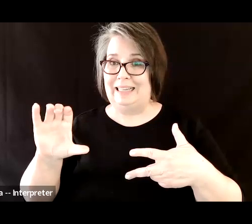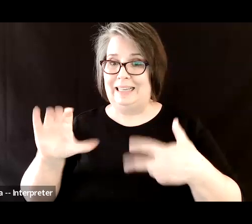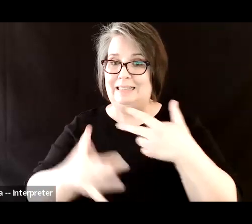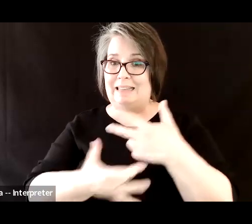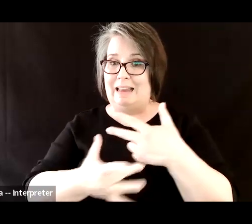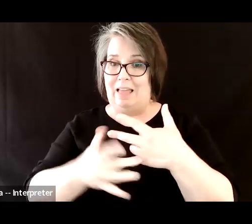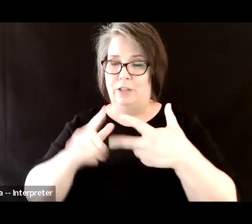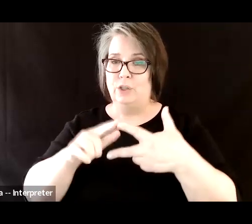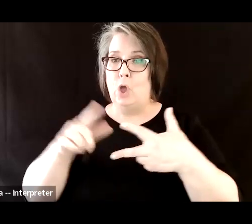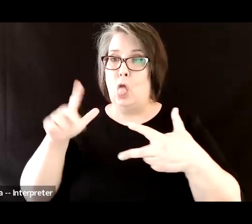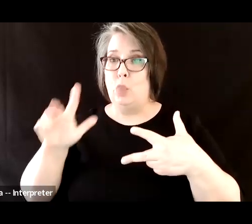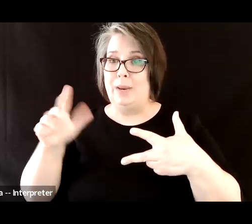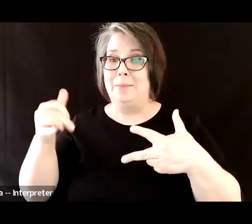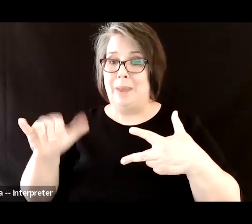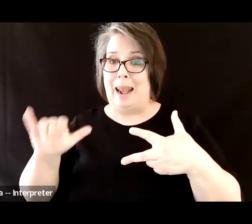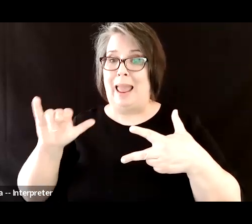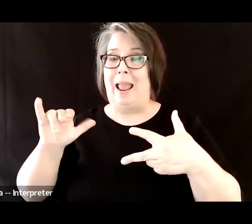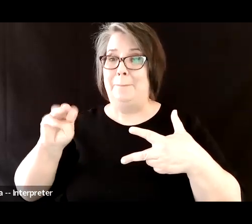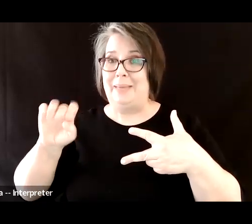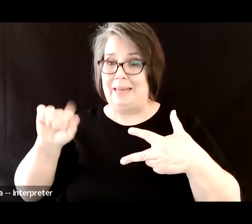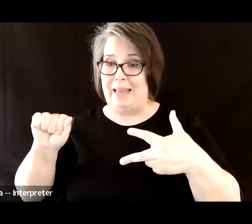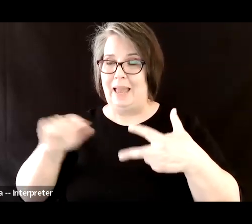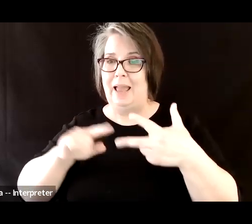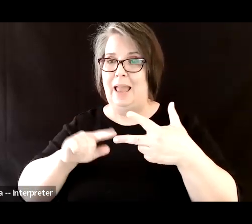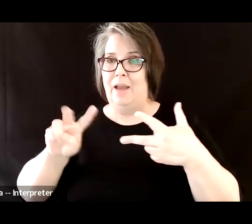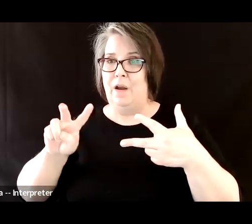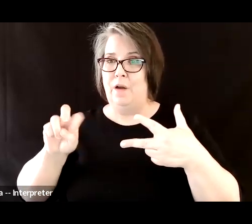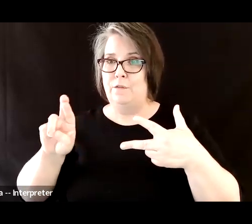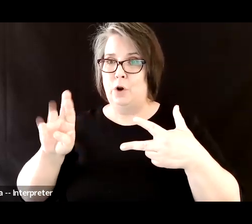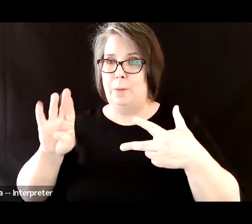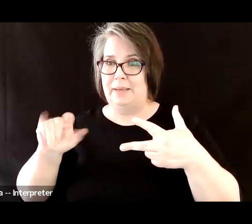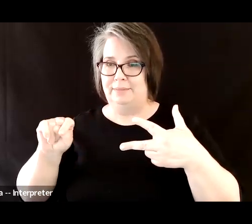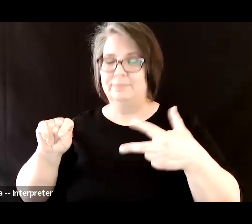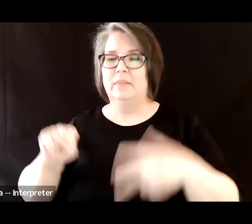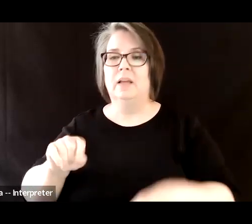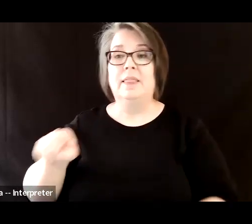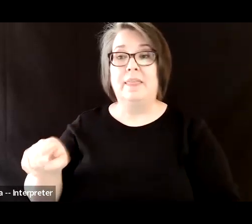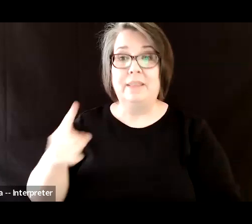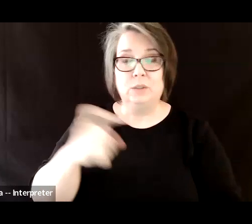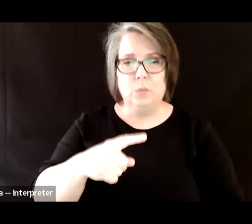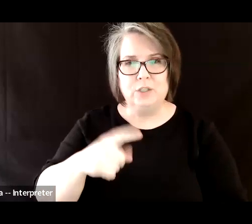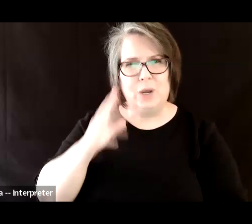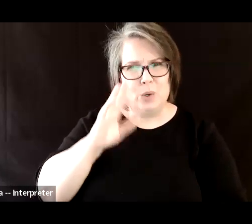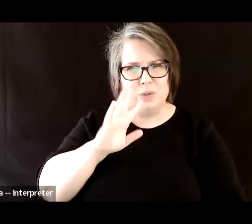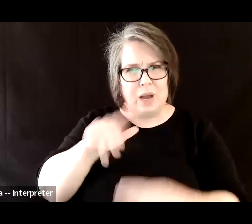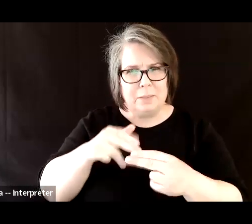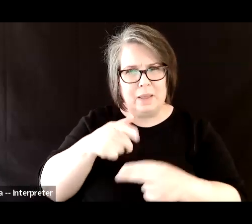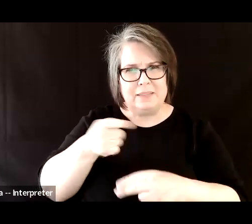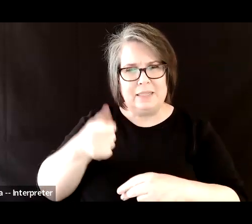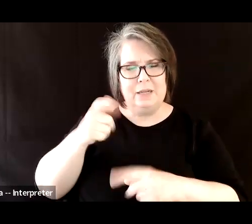This question ties in, I know you talked about it a little bit. There's a question that asked